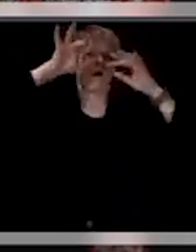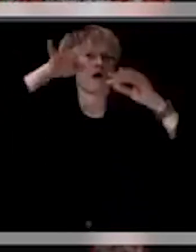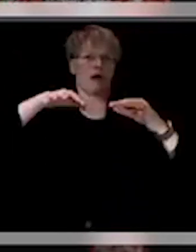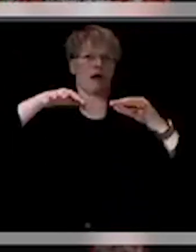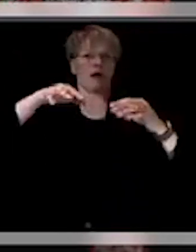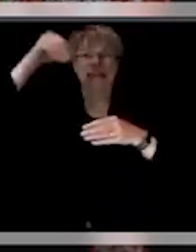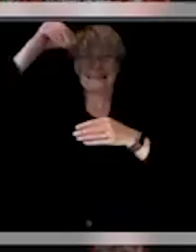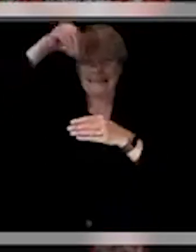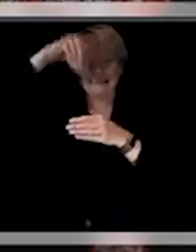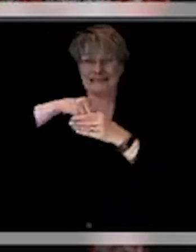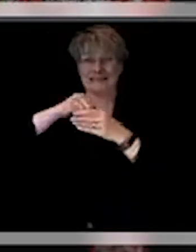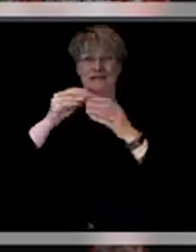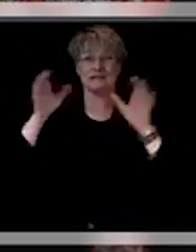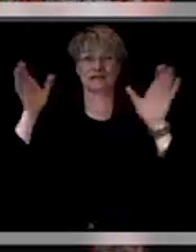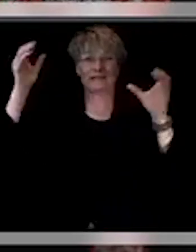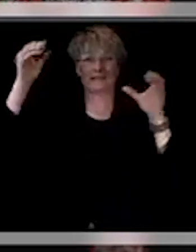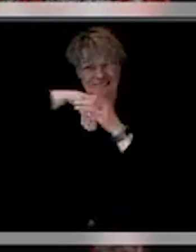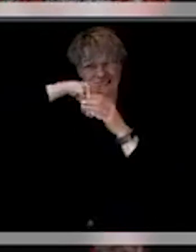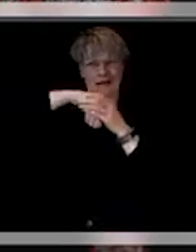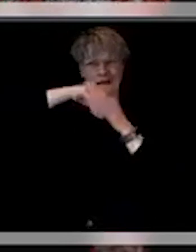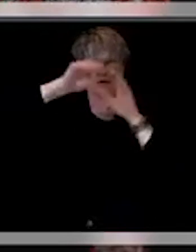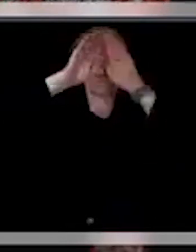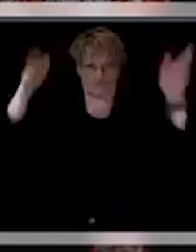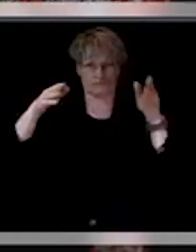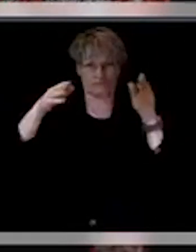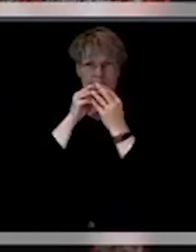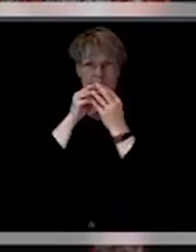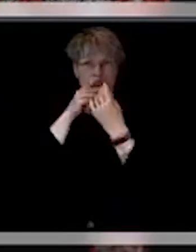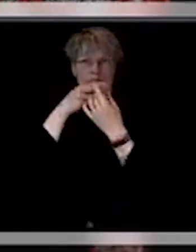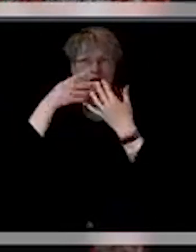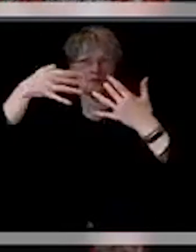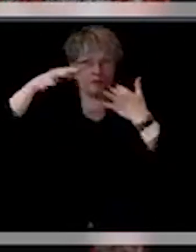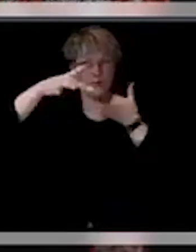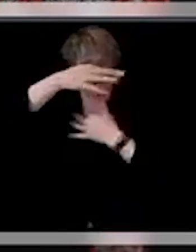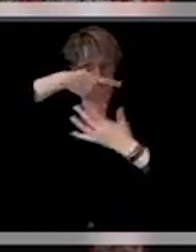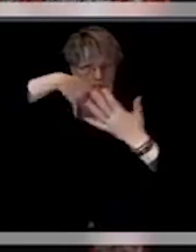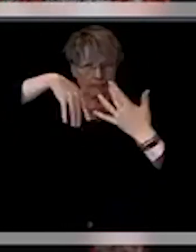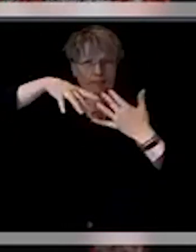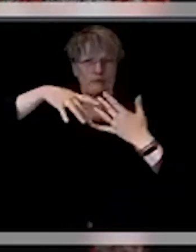Health Organization has just acknowledged that that they recognize that and that they